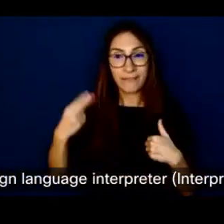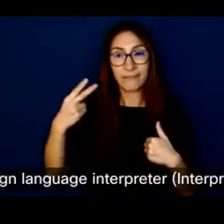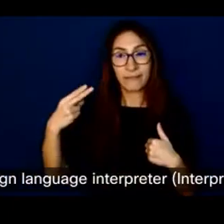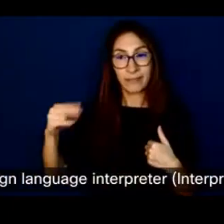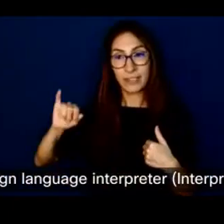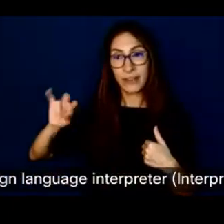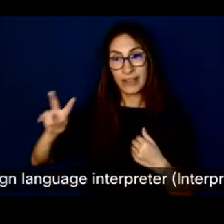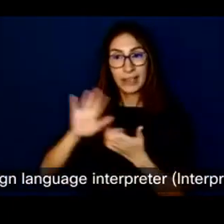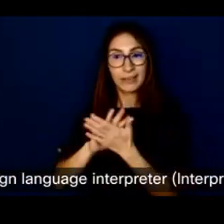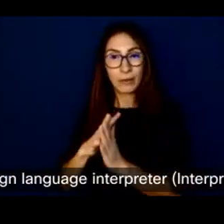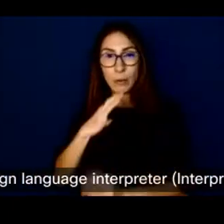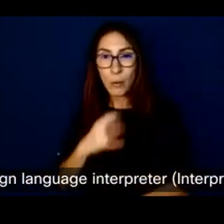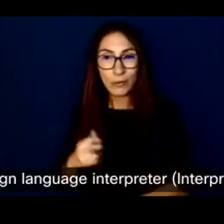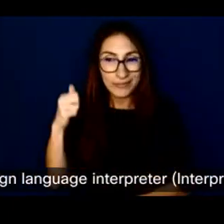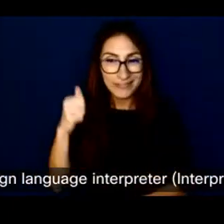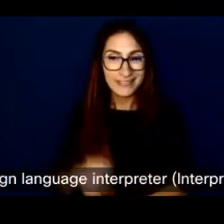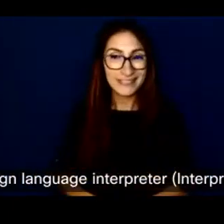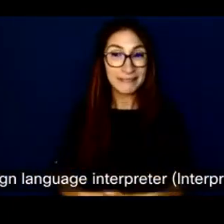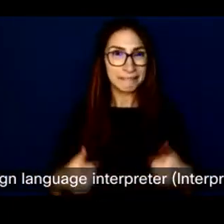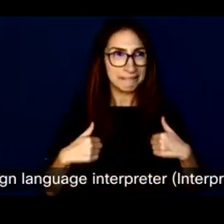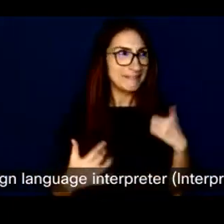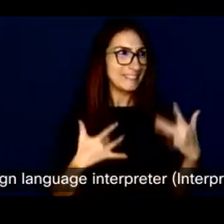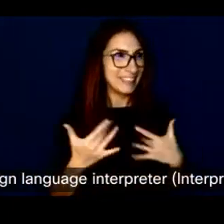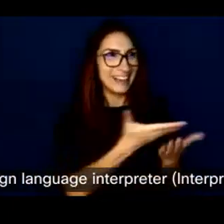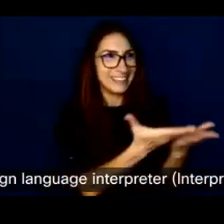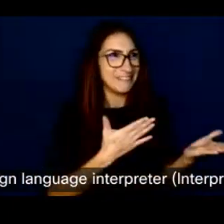excited that my friends get to live these long, beautiful